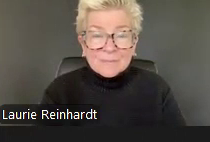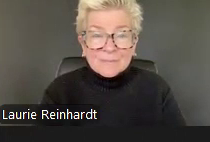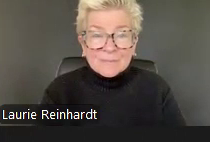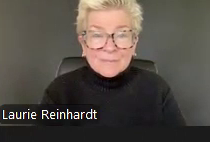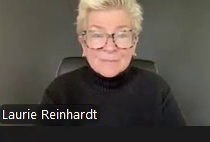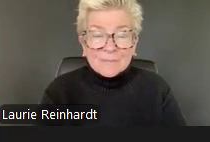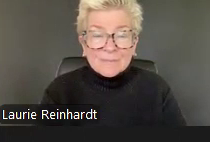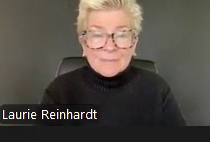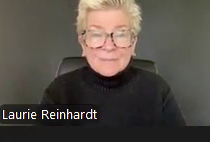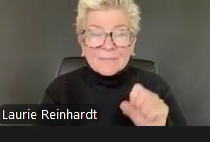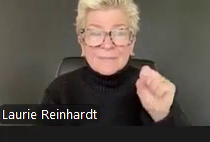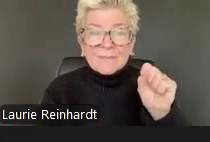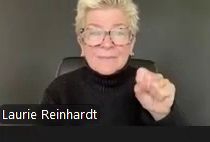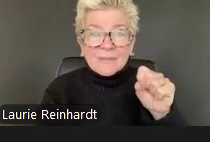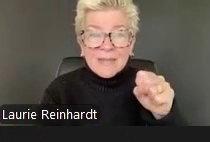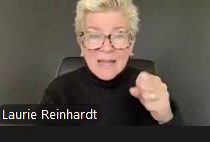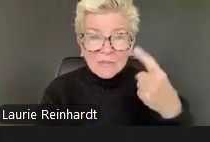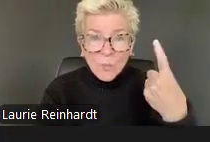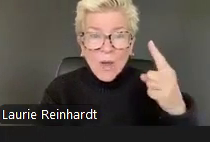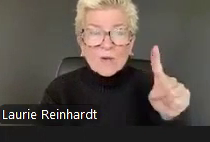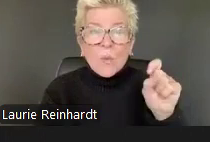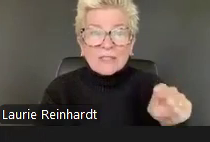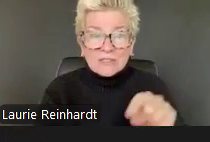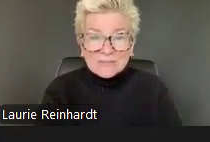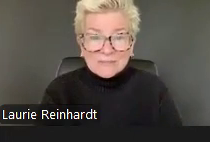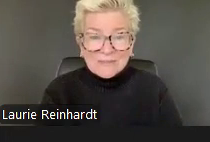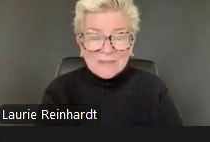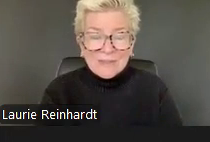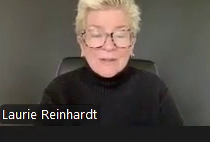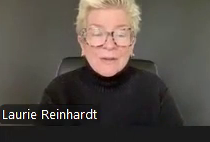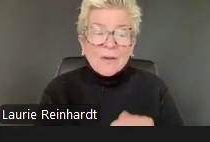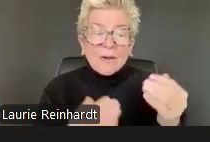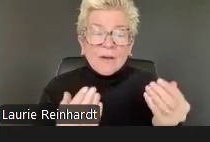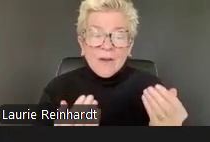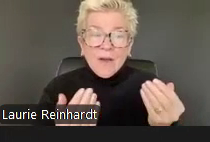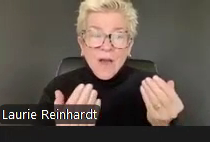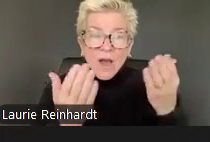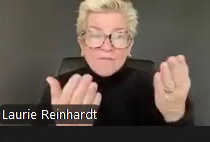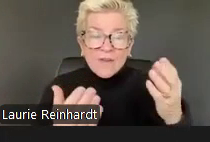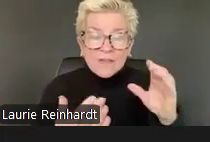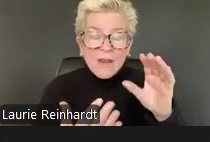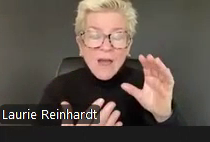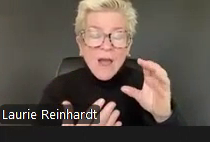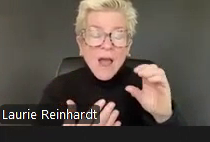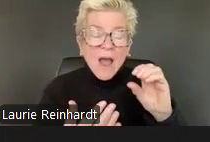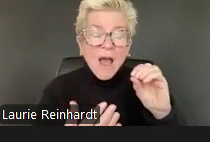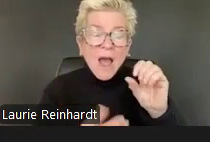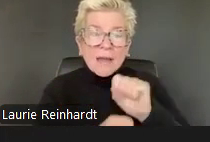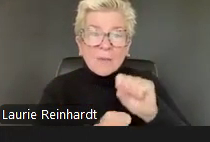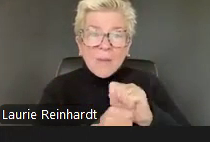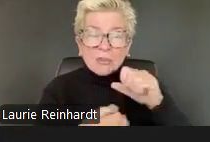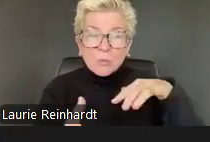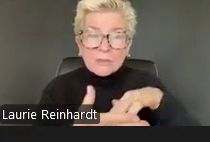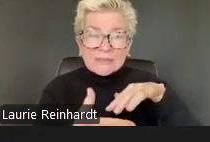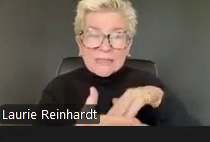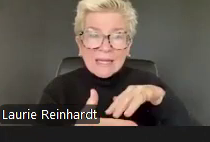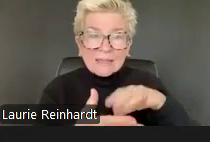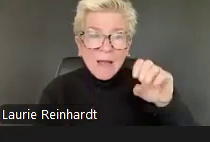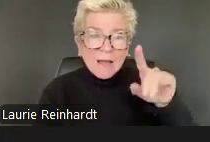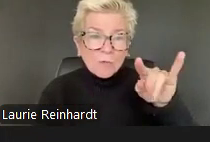Yes, there is one question: offering occupational studies courses are our current